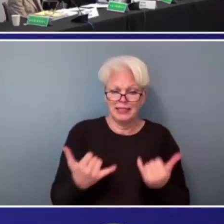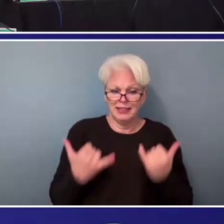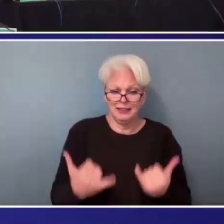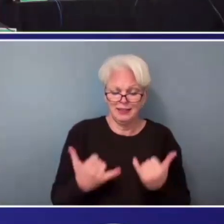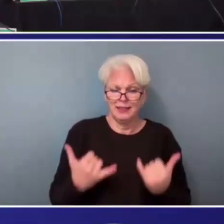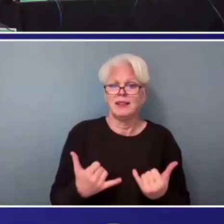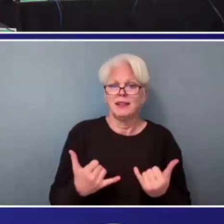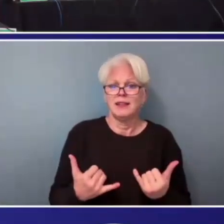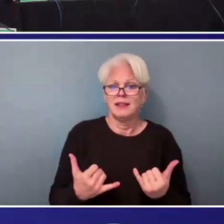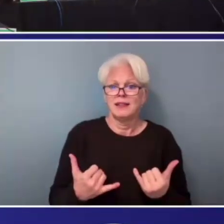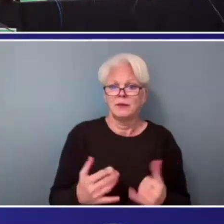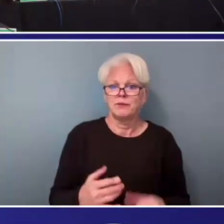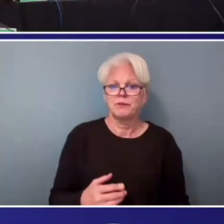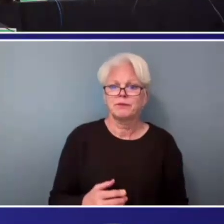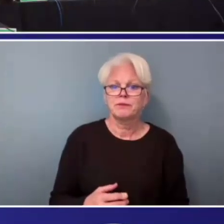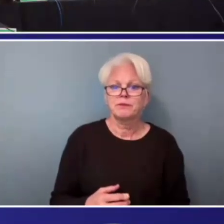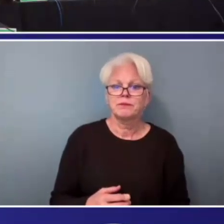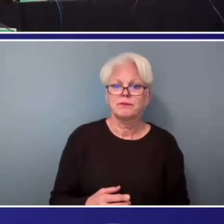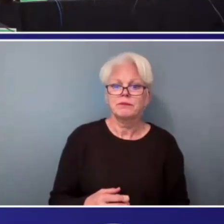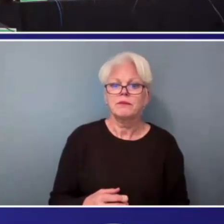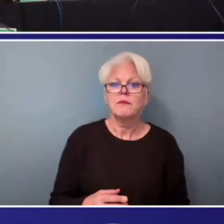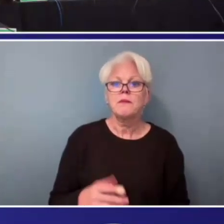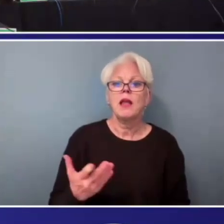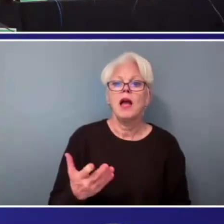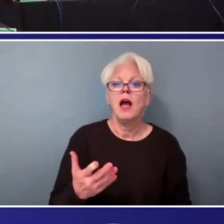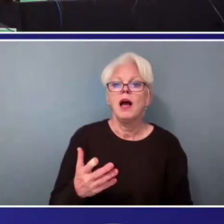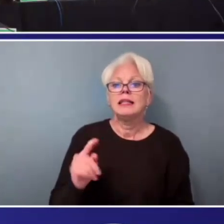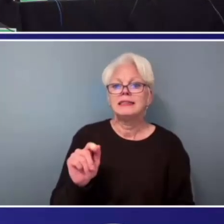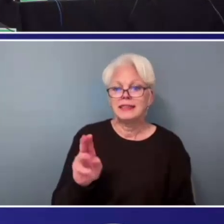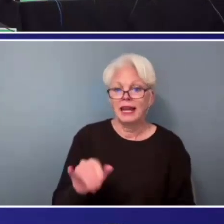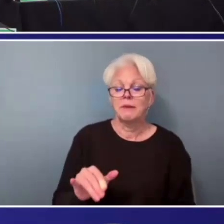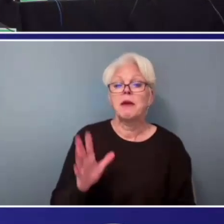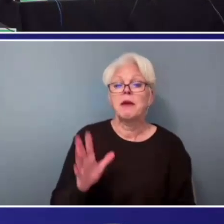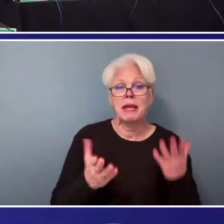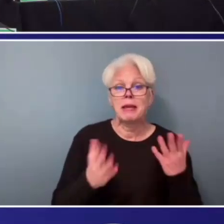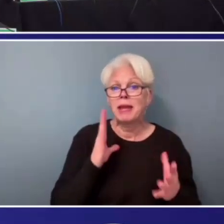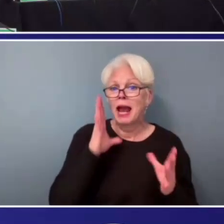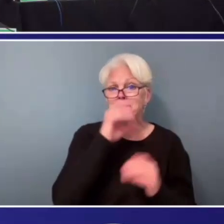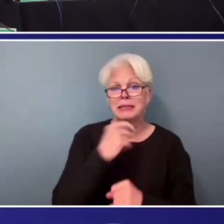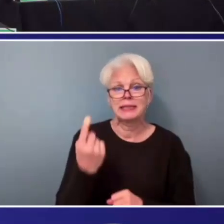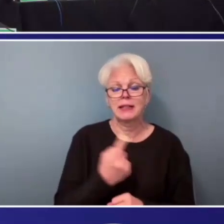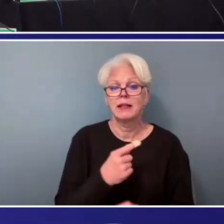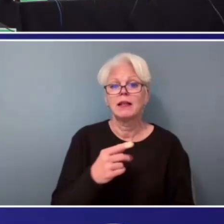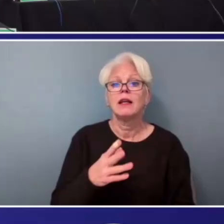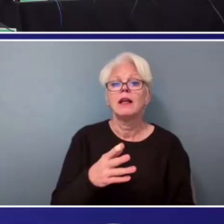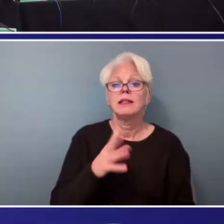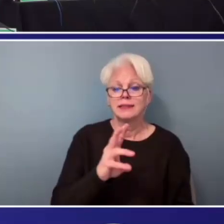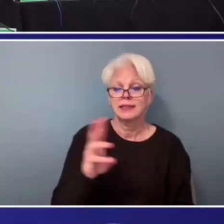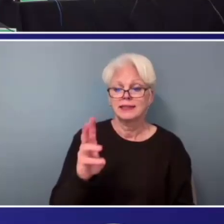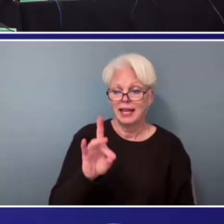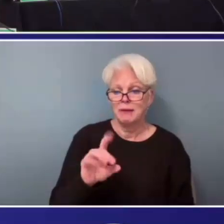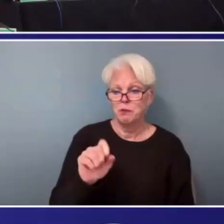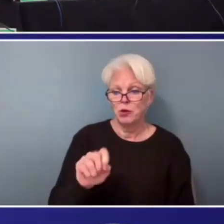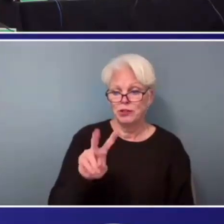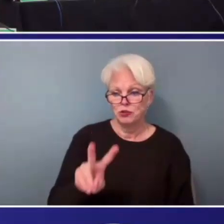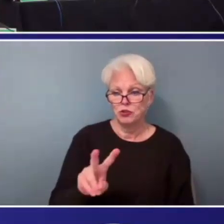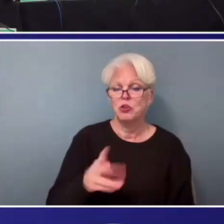Okay, maybe I'm missing something. Professional degree 668.2 definition of